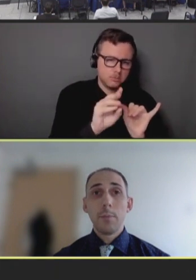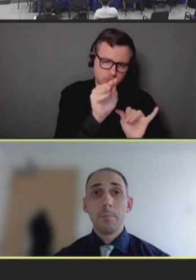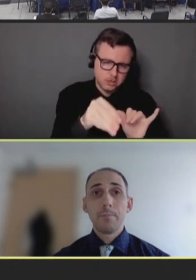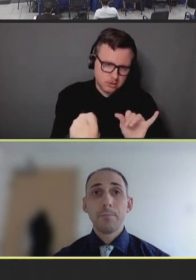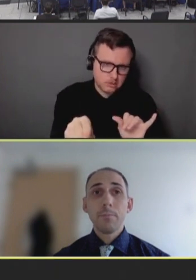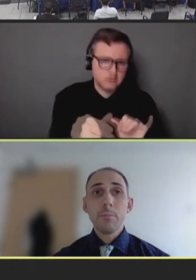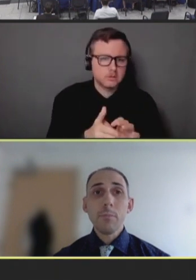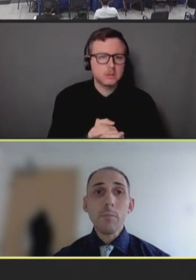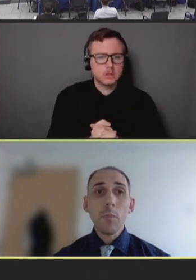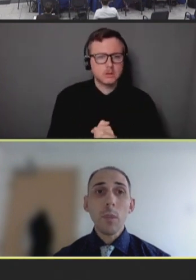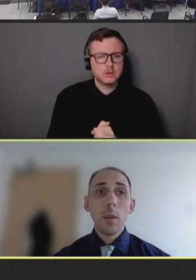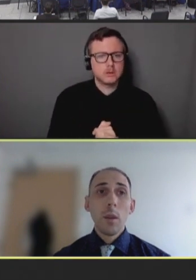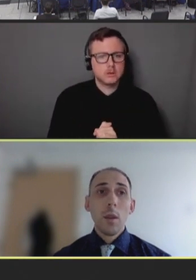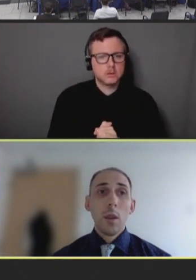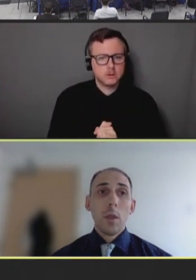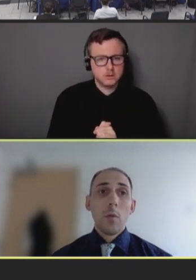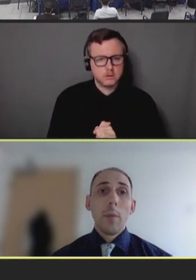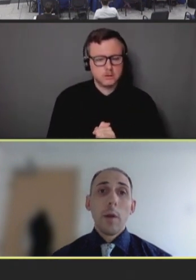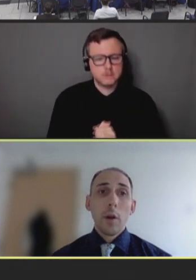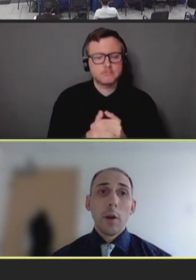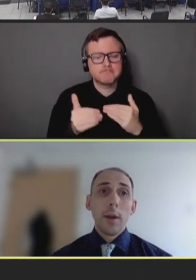Next slide, please.